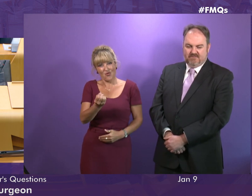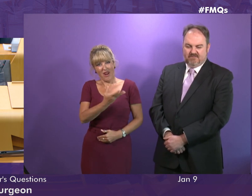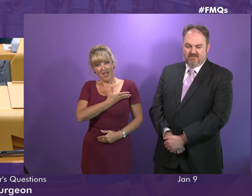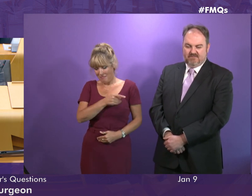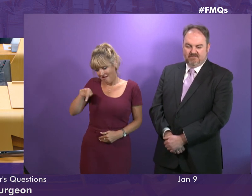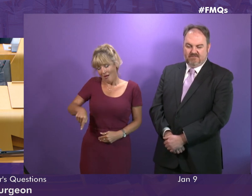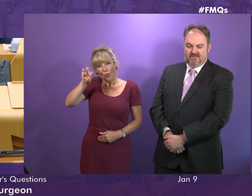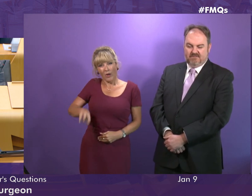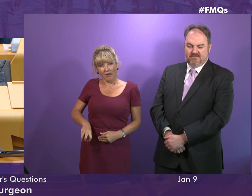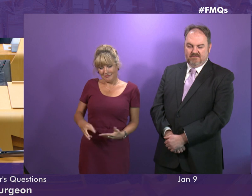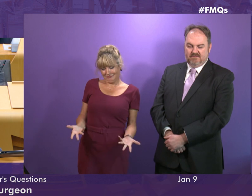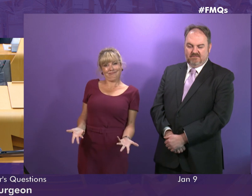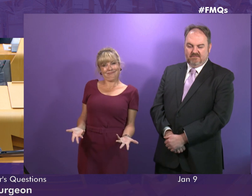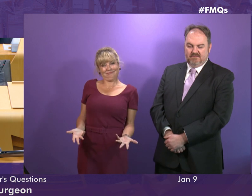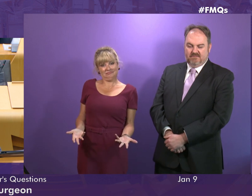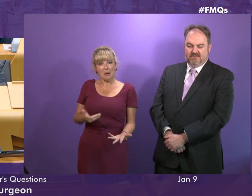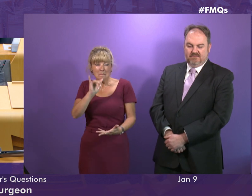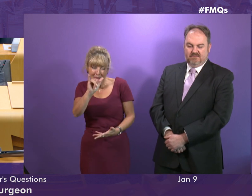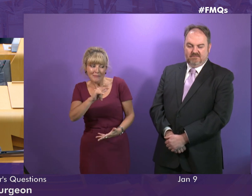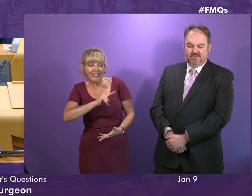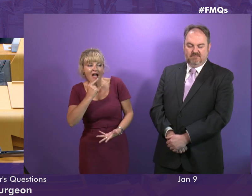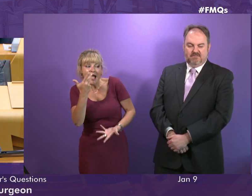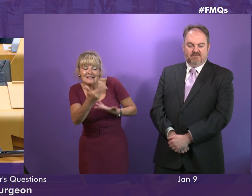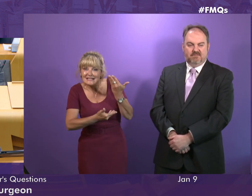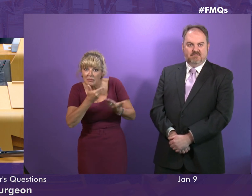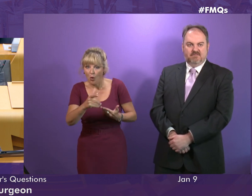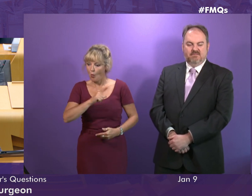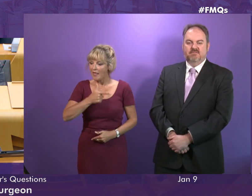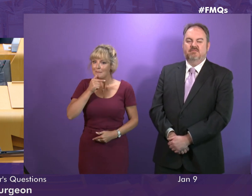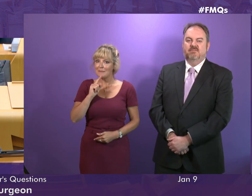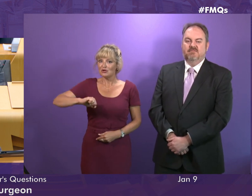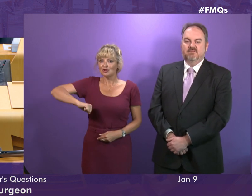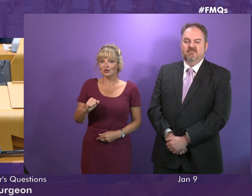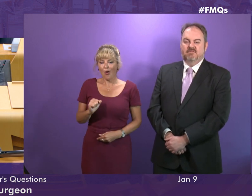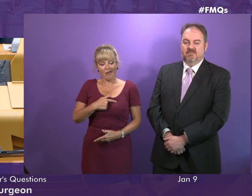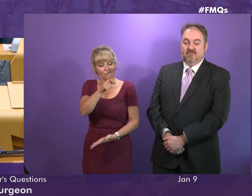has the responsibility. That might help to explain why the people of Scotland cast the